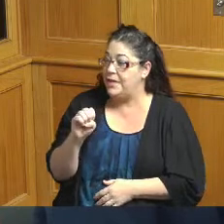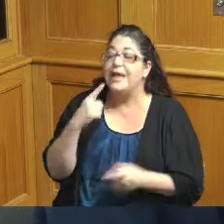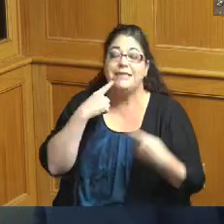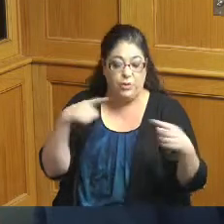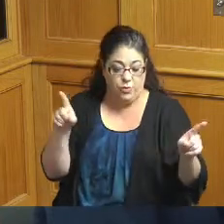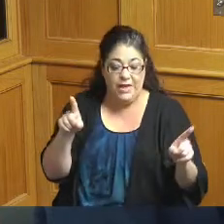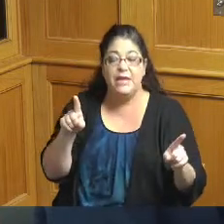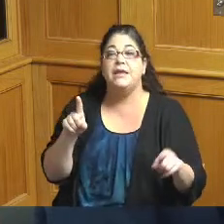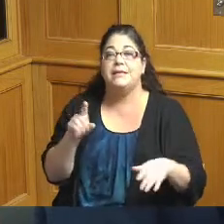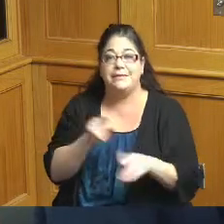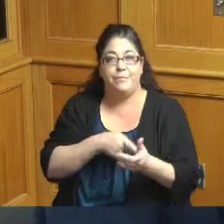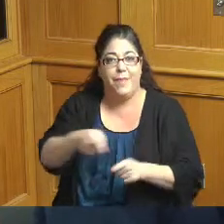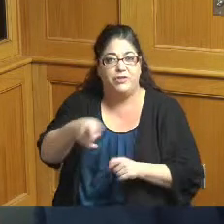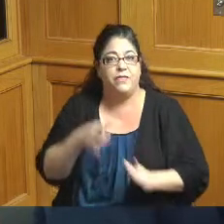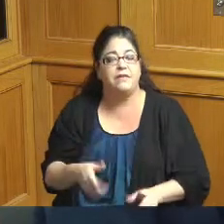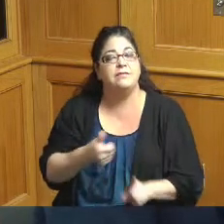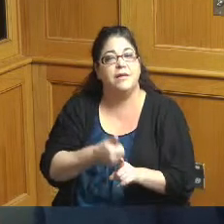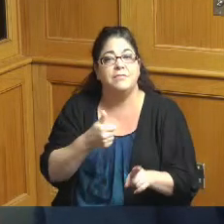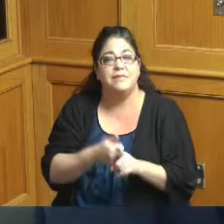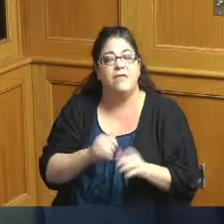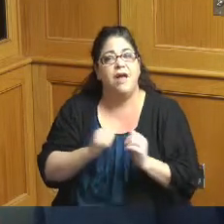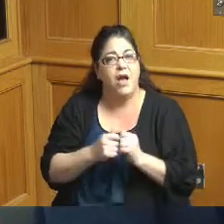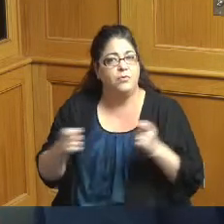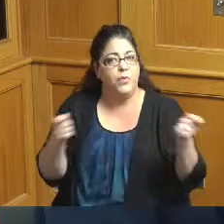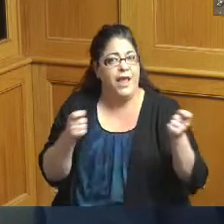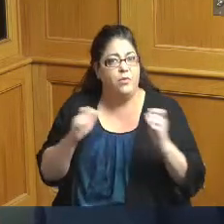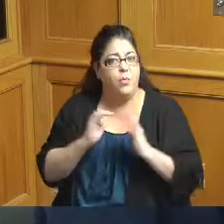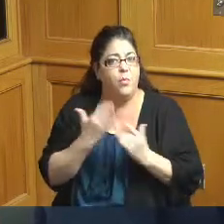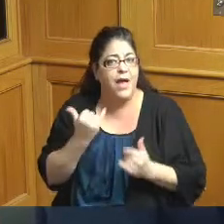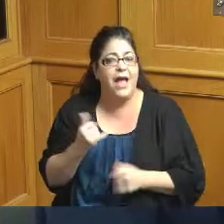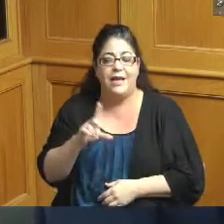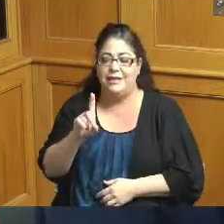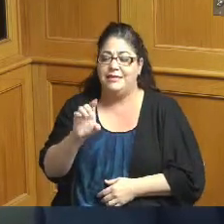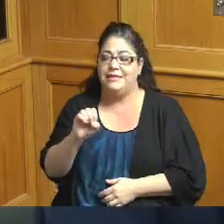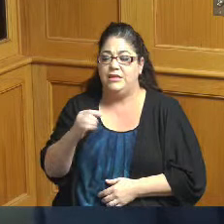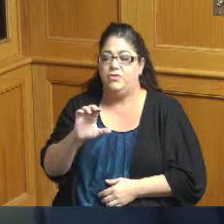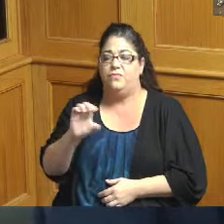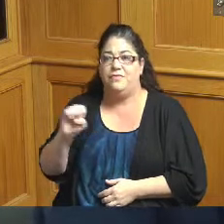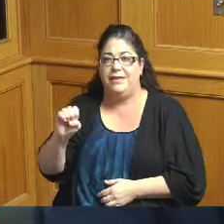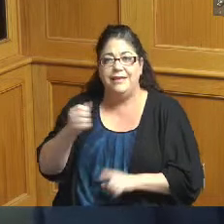is needed for a number of reasons the biggest one is to ensure decrees are processed and filed in a